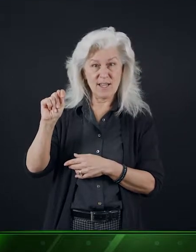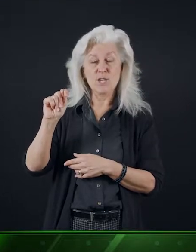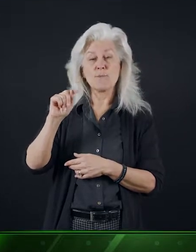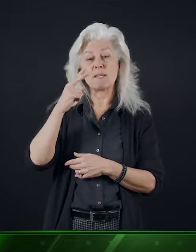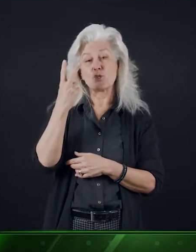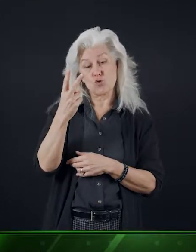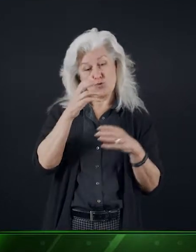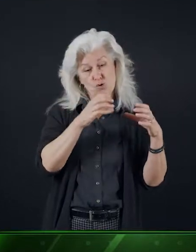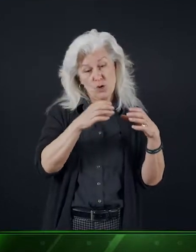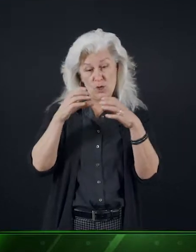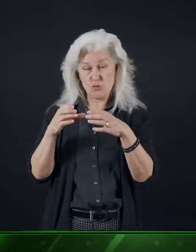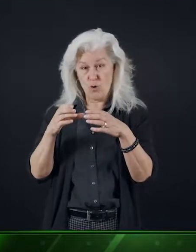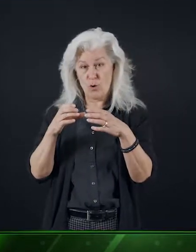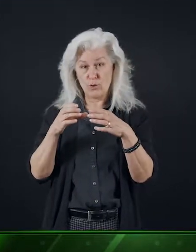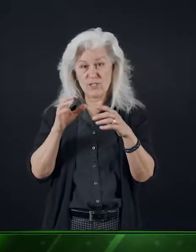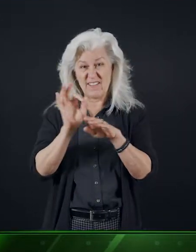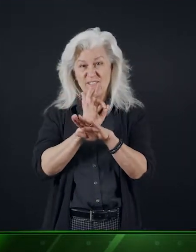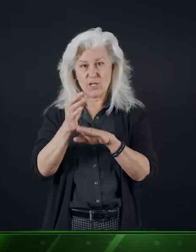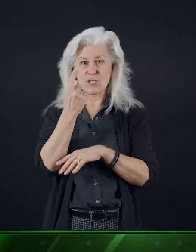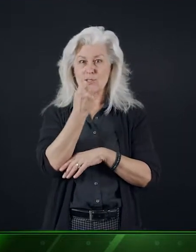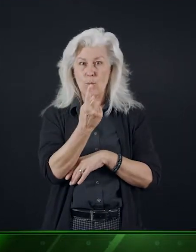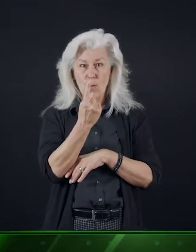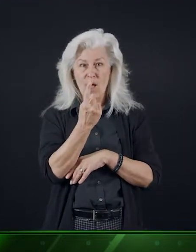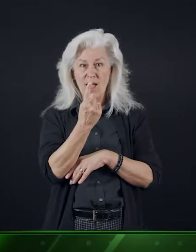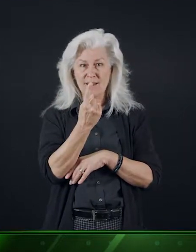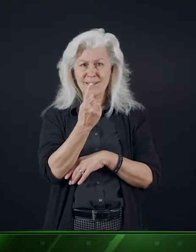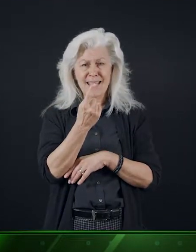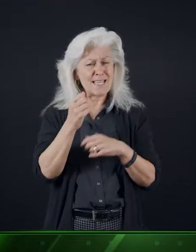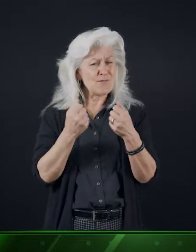proving to be helpful to anyone who needs more than just the standard setup.